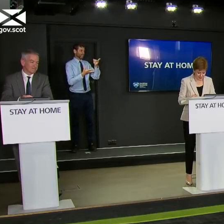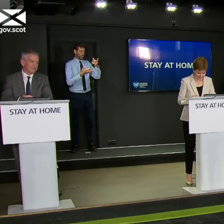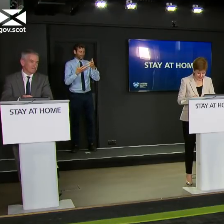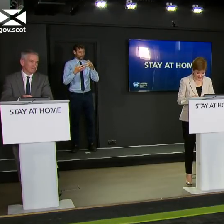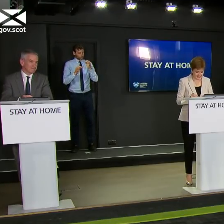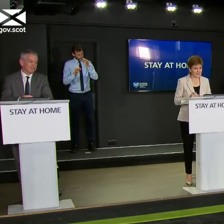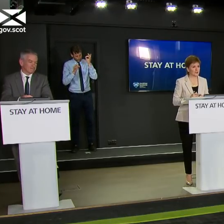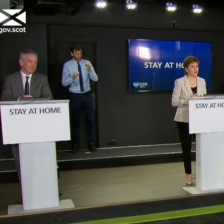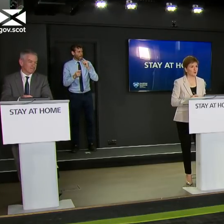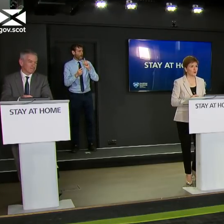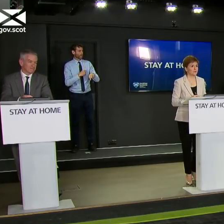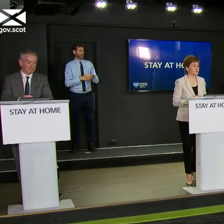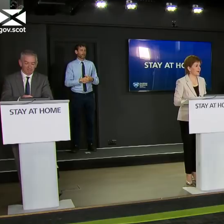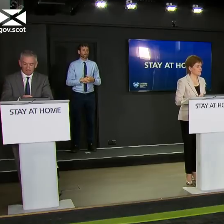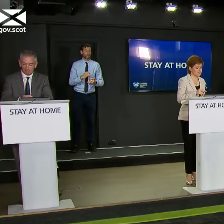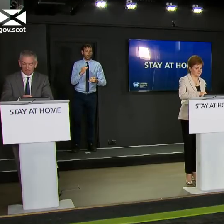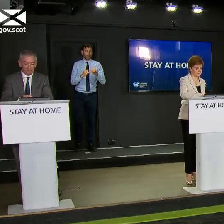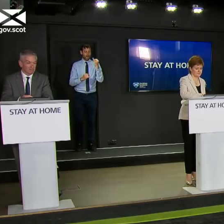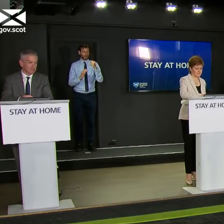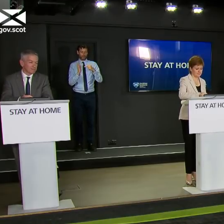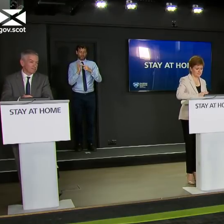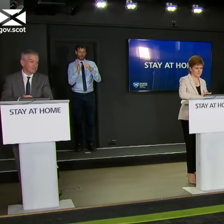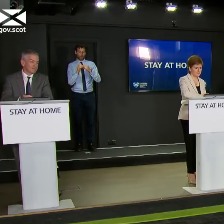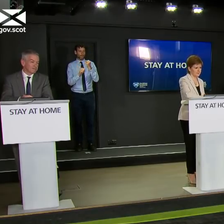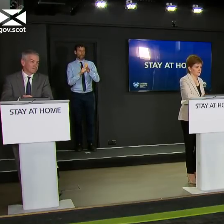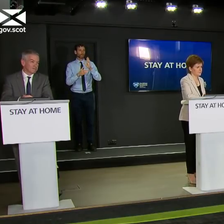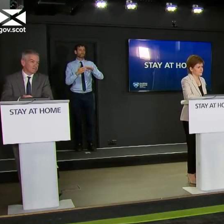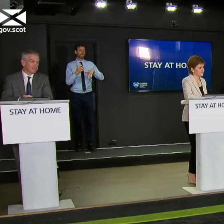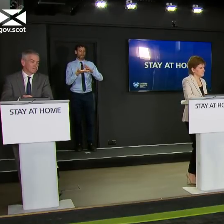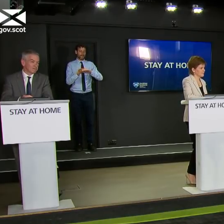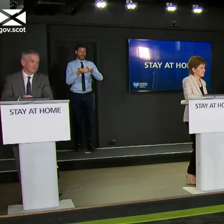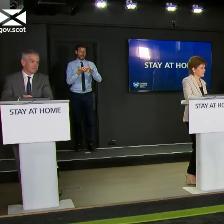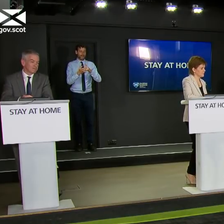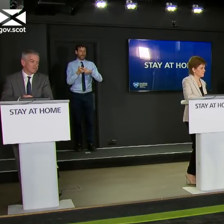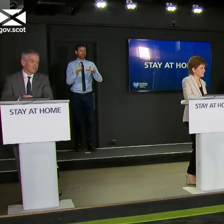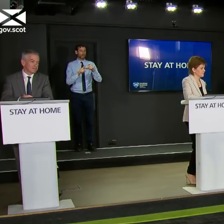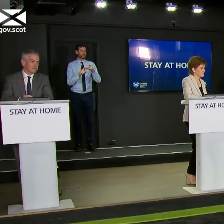Lastly today, Tom Gordon from The Herald.